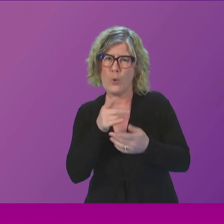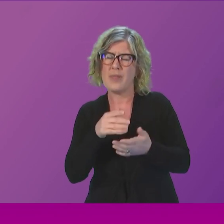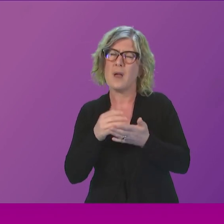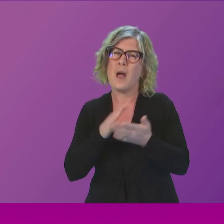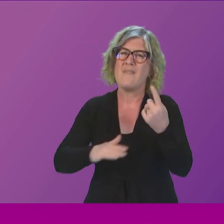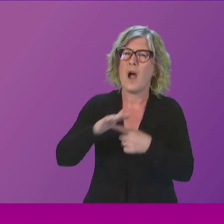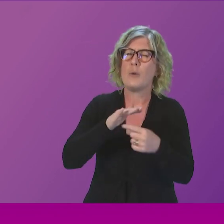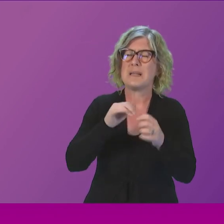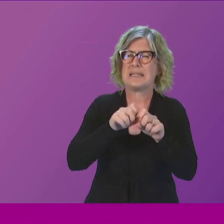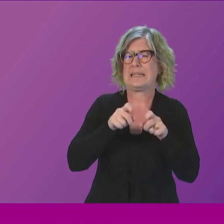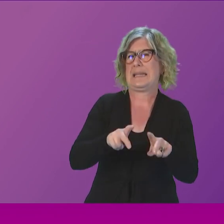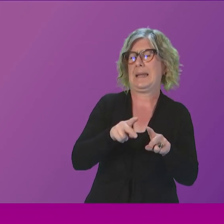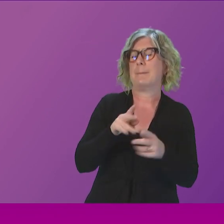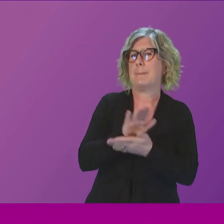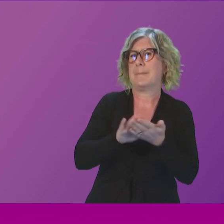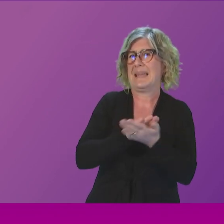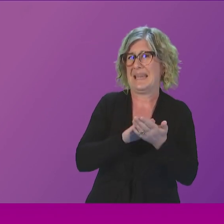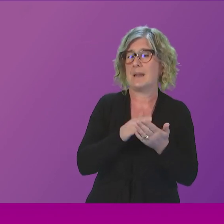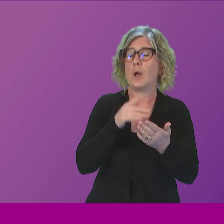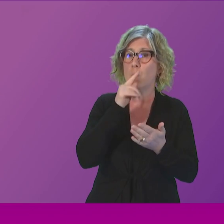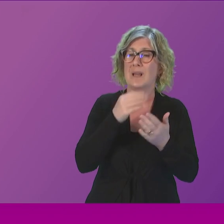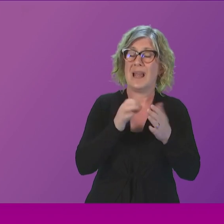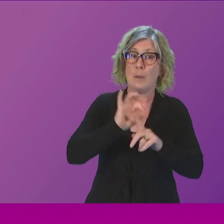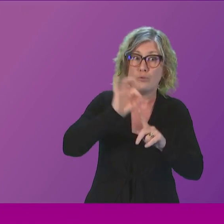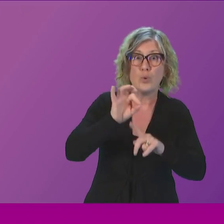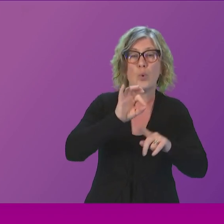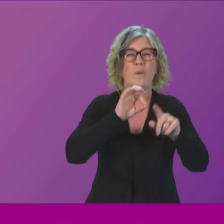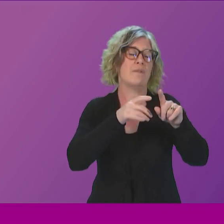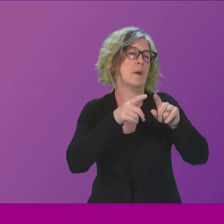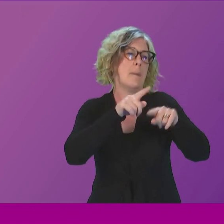If reinstated, it will improve biodiversity, protect heather with regard to pollination,